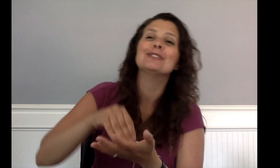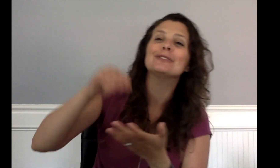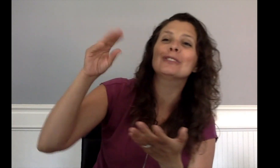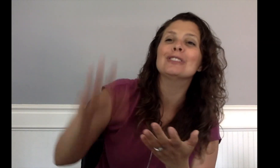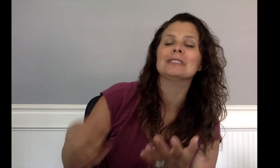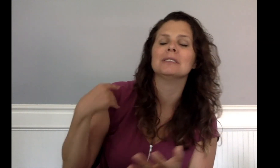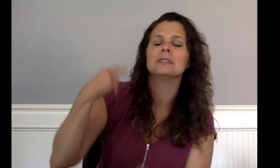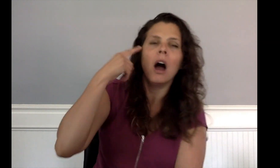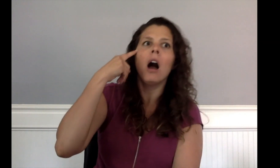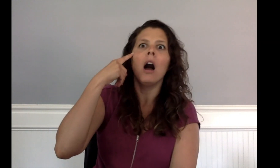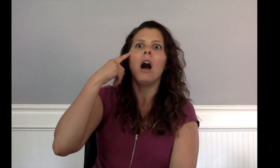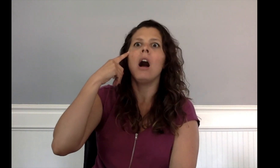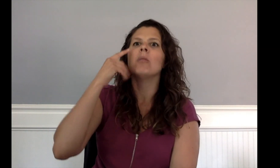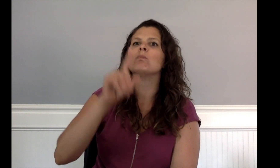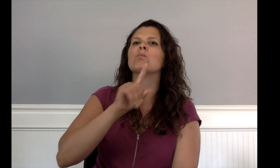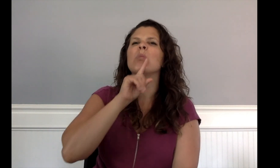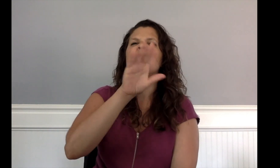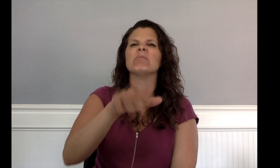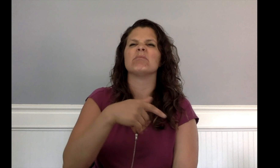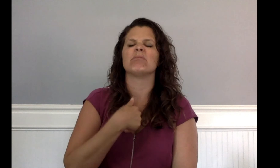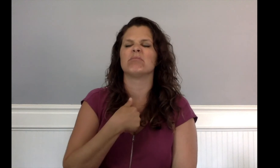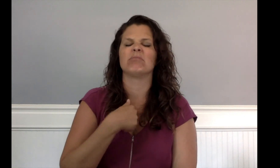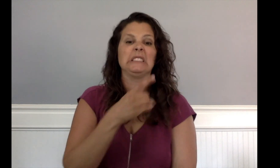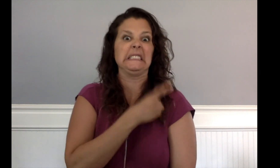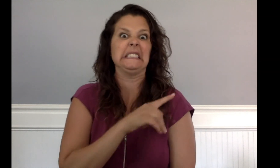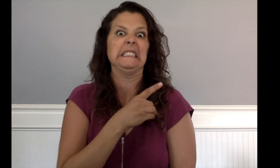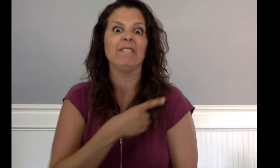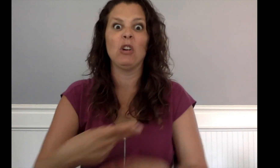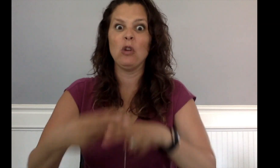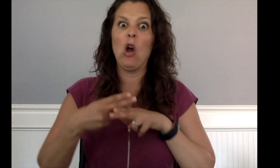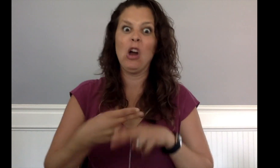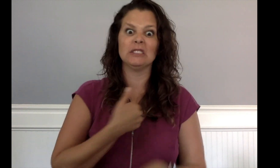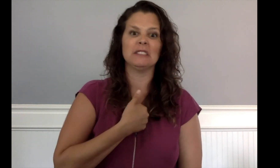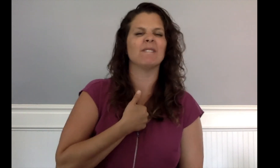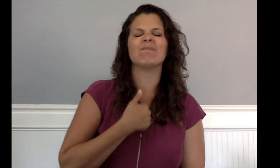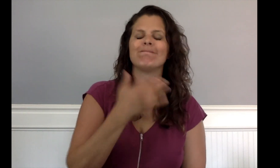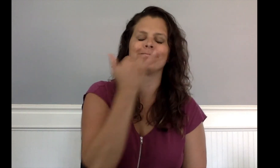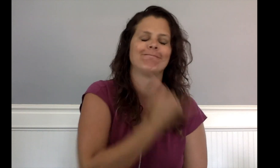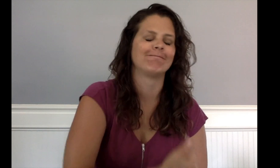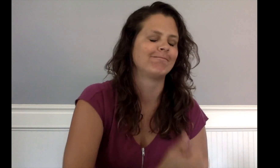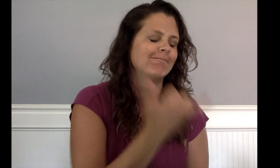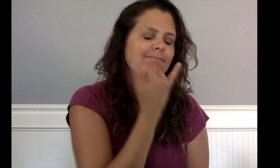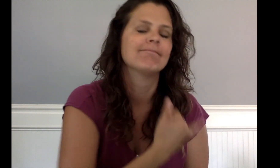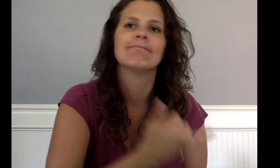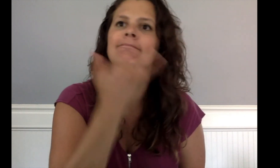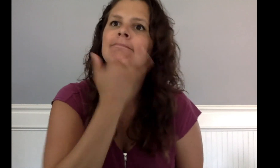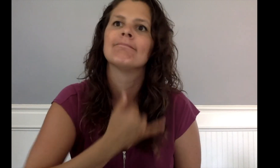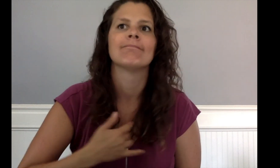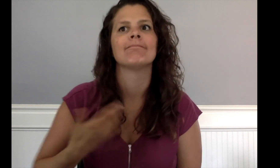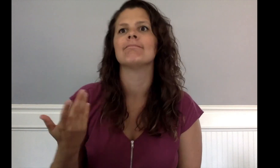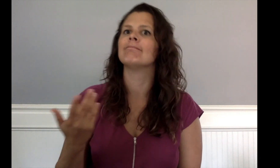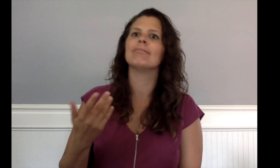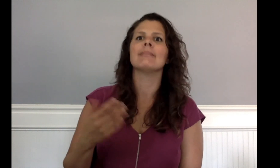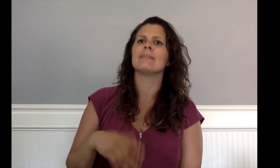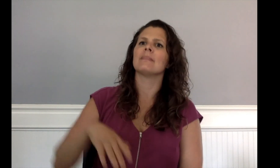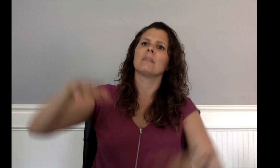Aggie being a student. I don’t deserve to be called detective!"